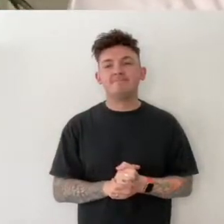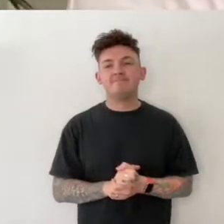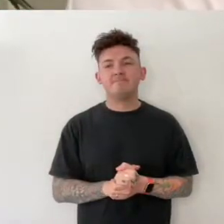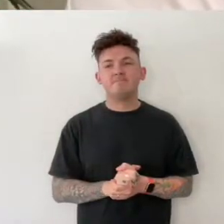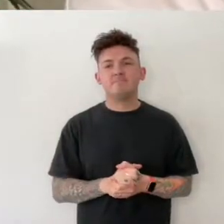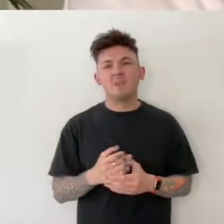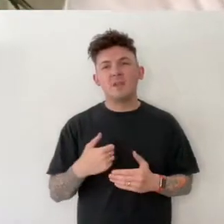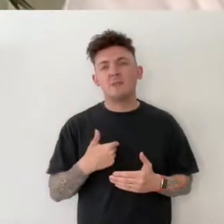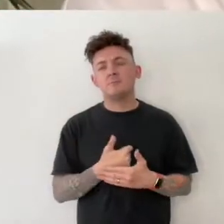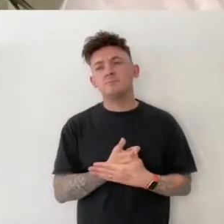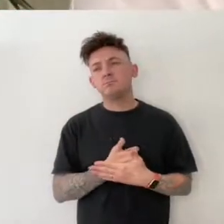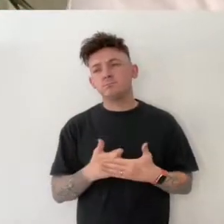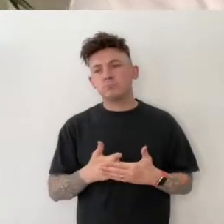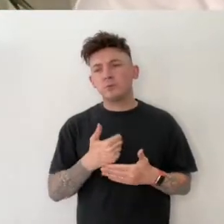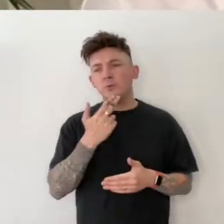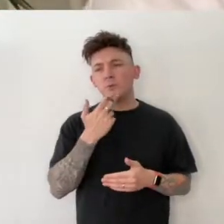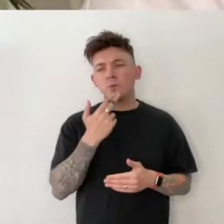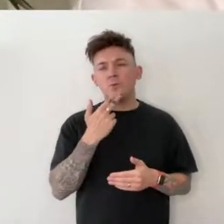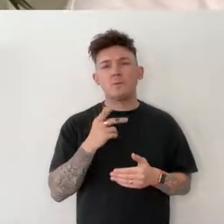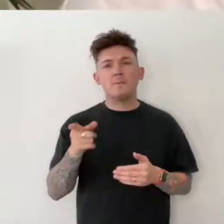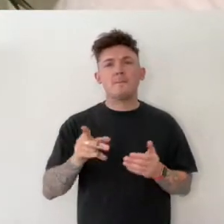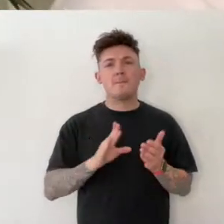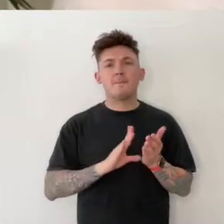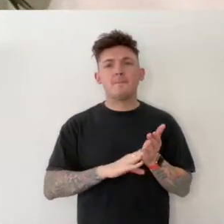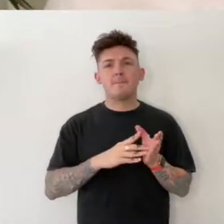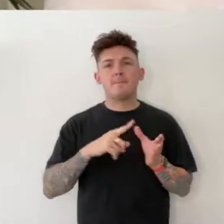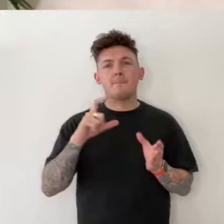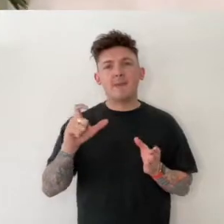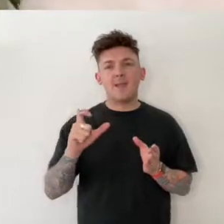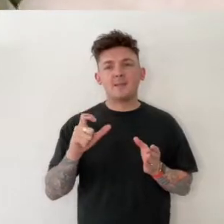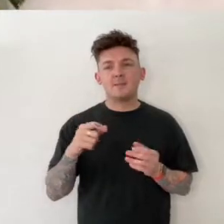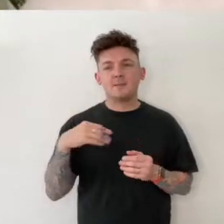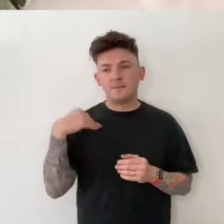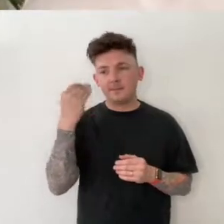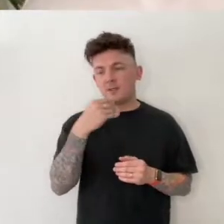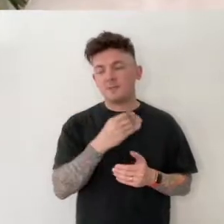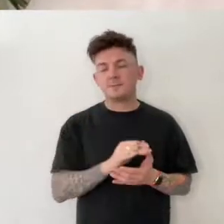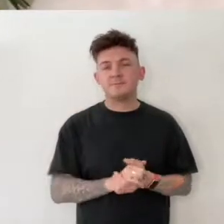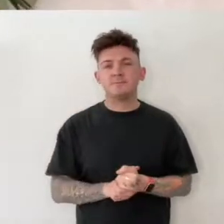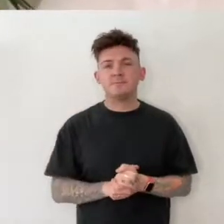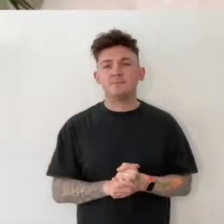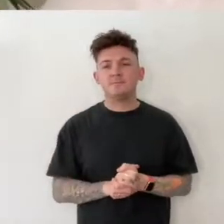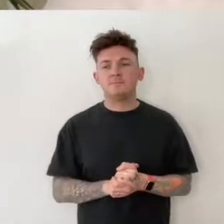use is one from MAC and one of the things i did in my early days of transition i went